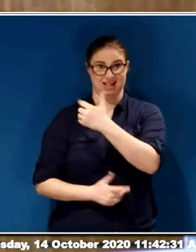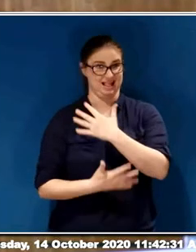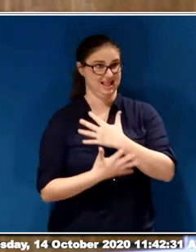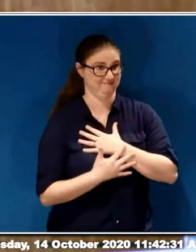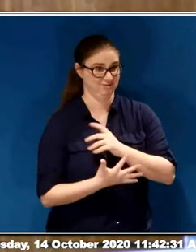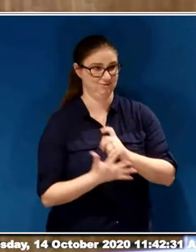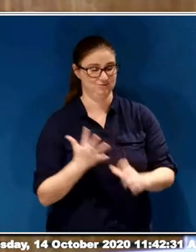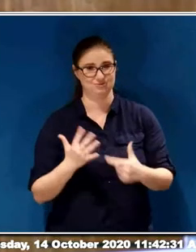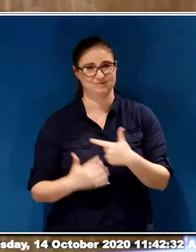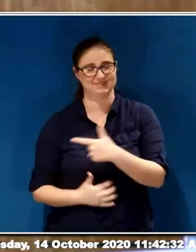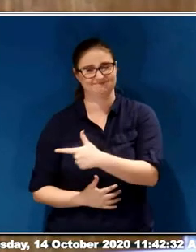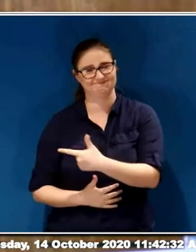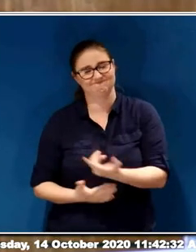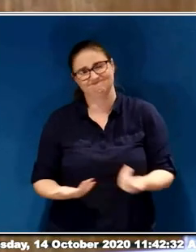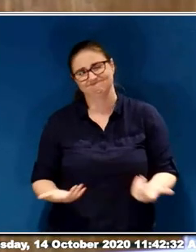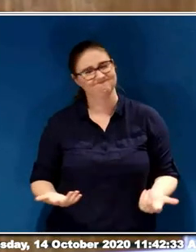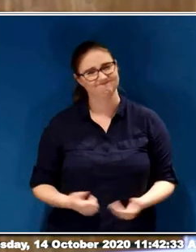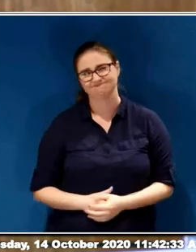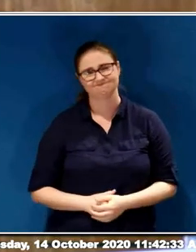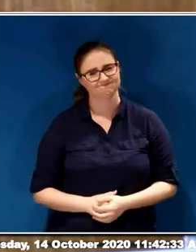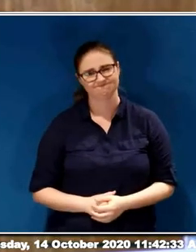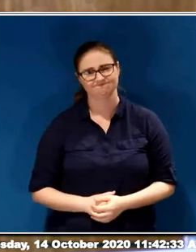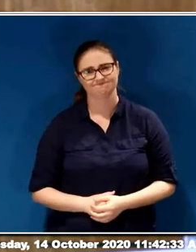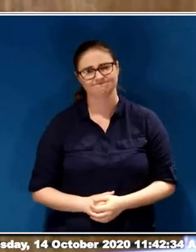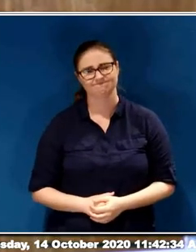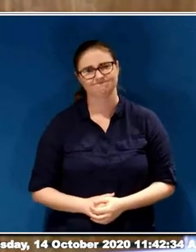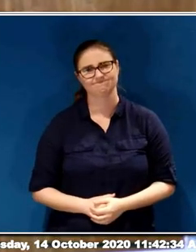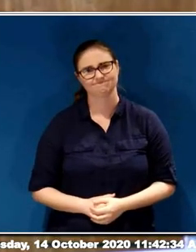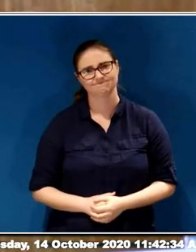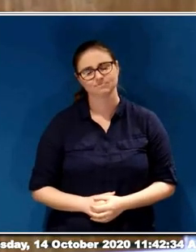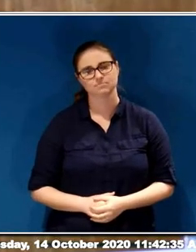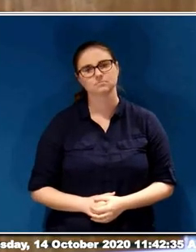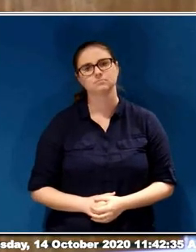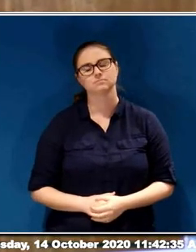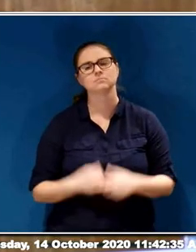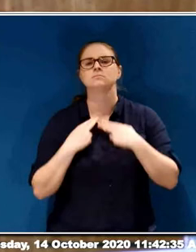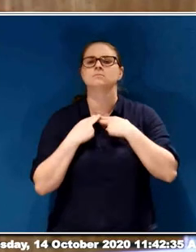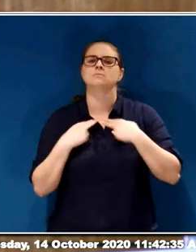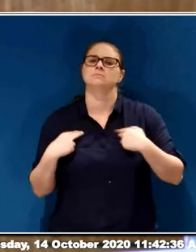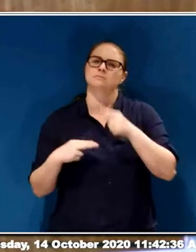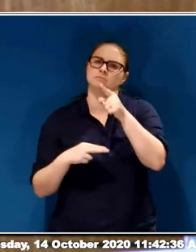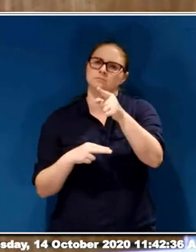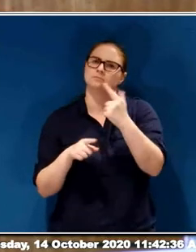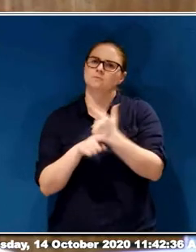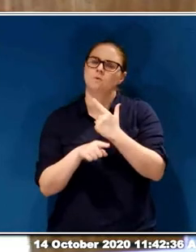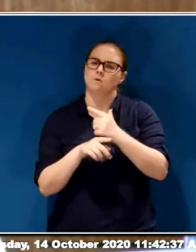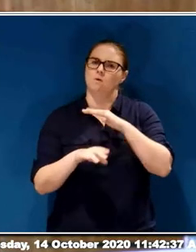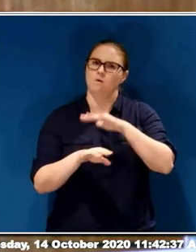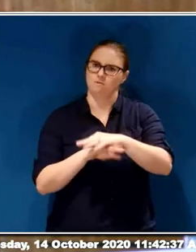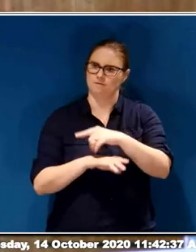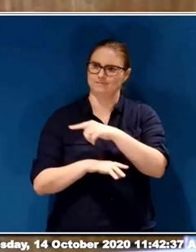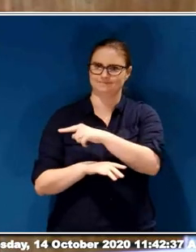Now, you've talked about the impact on Kobe, of course. What has been the effect on the balance of your family?